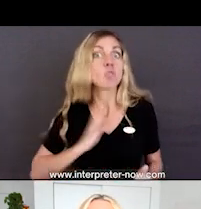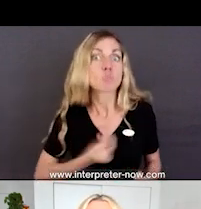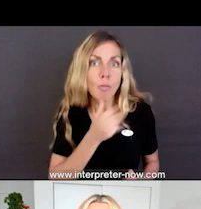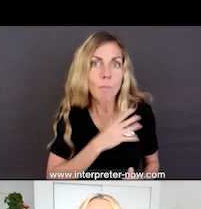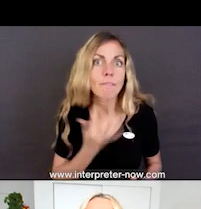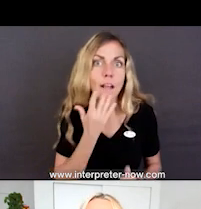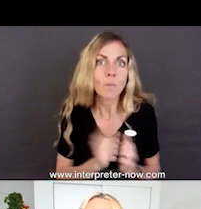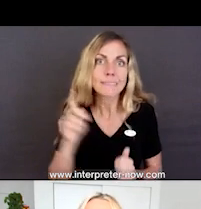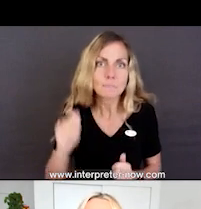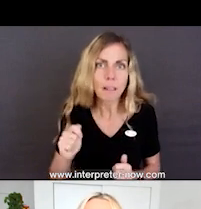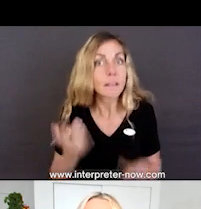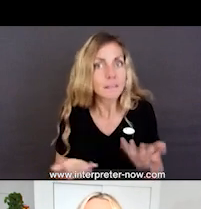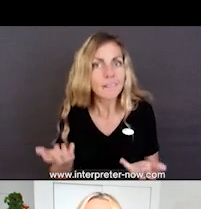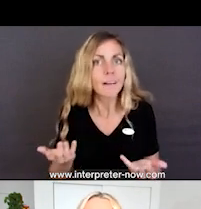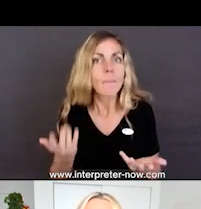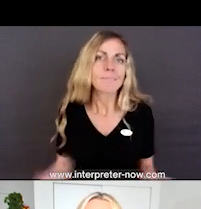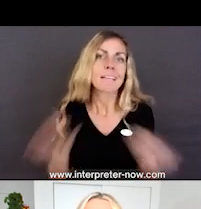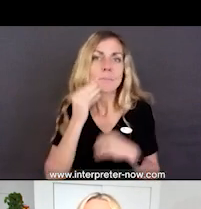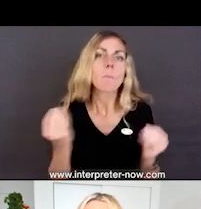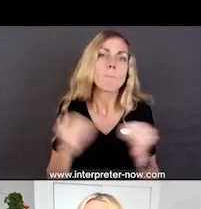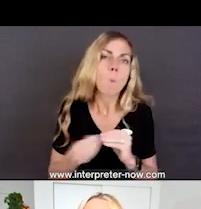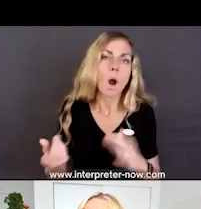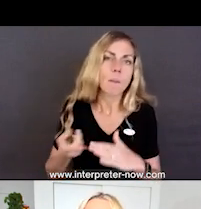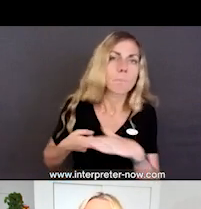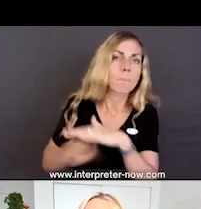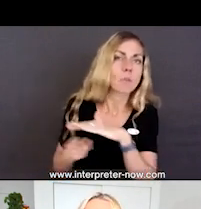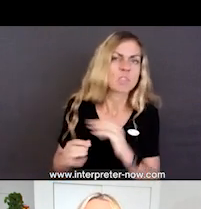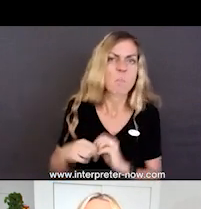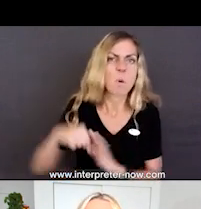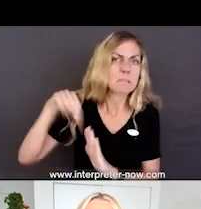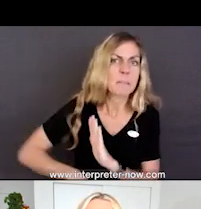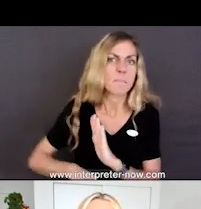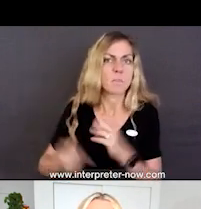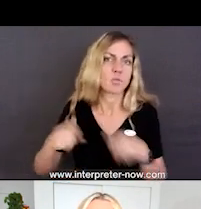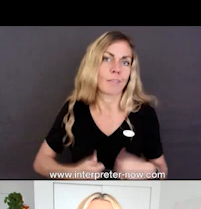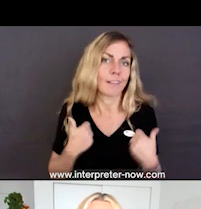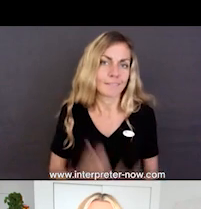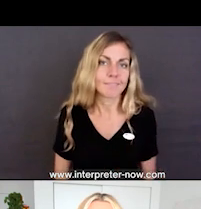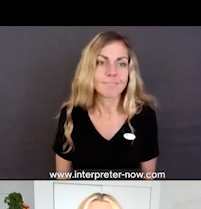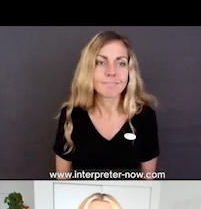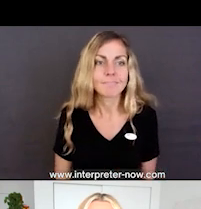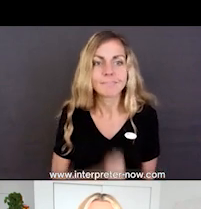example, might experience more microaggressions and deeper microaggressions throughout their